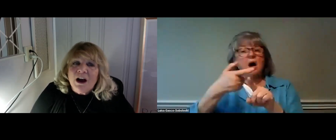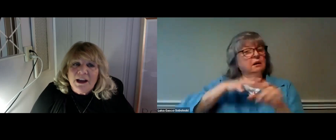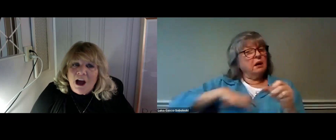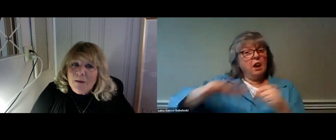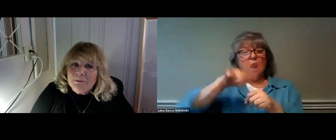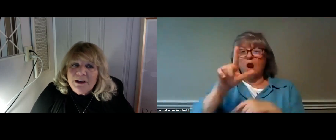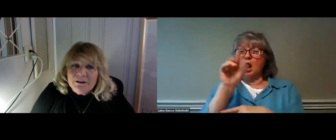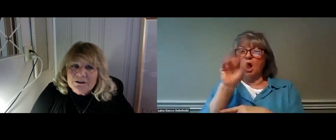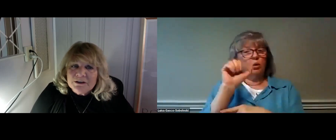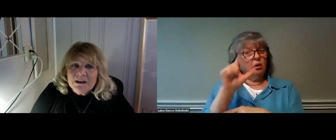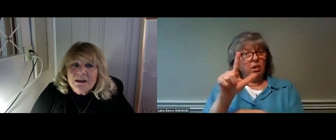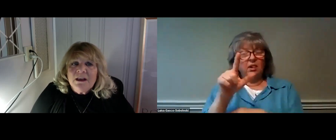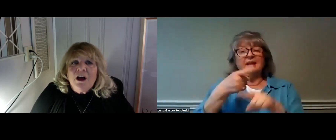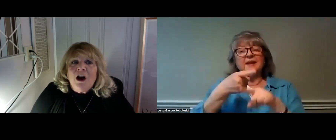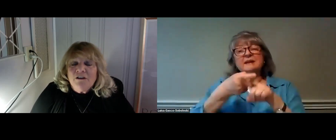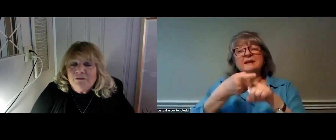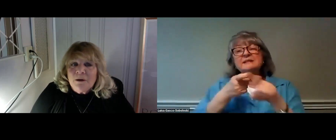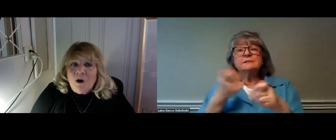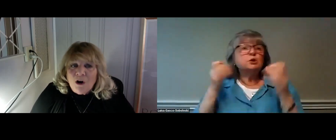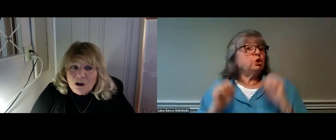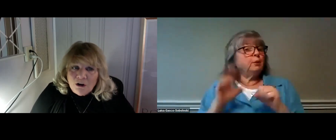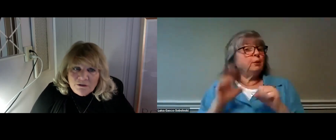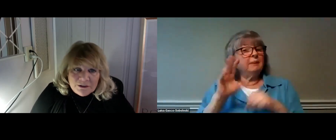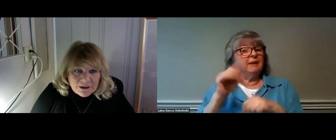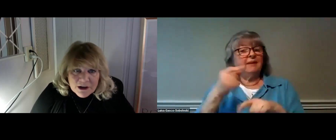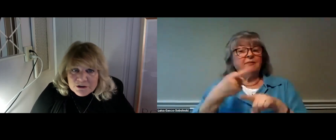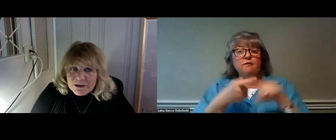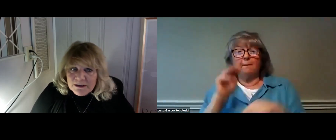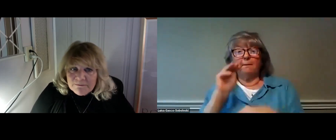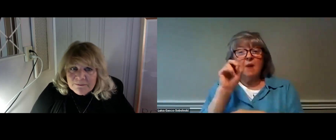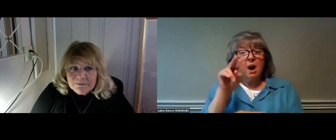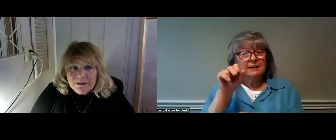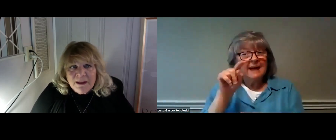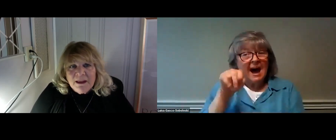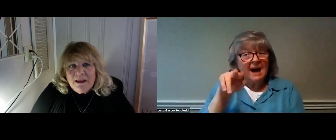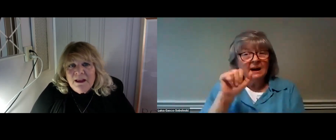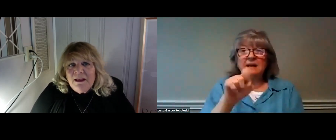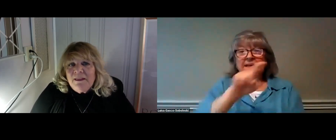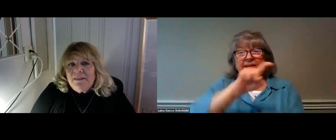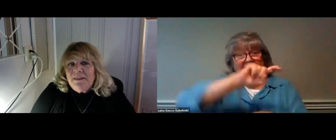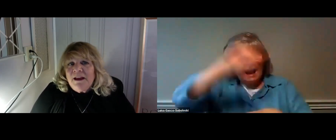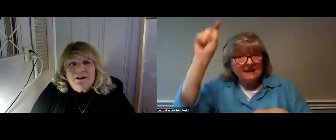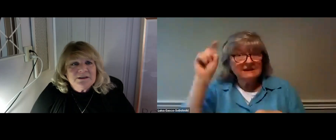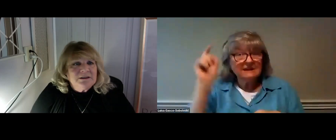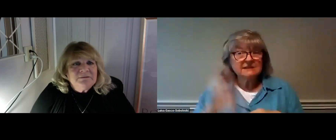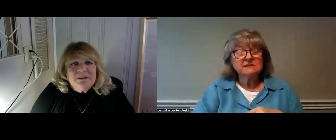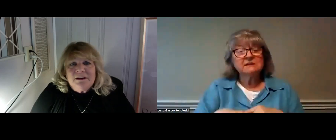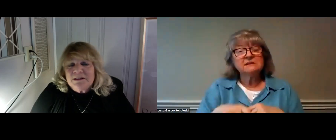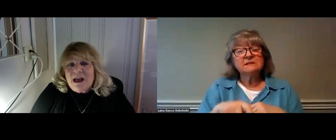operators are from all over the country. There are signs